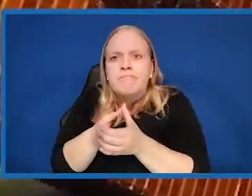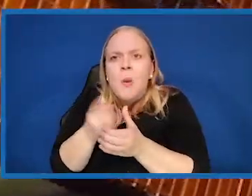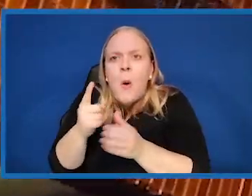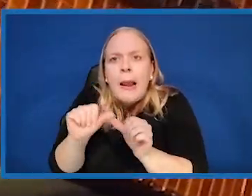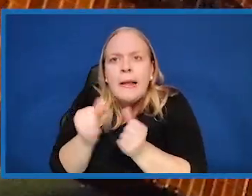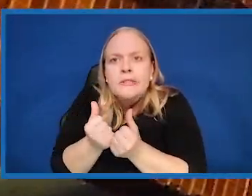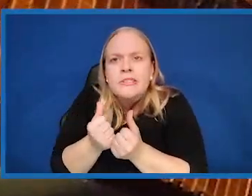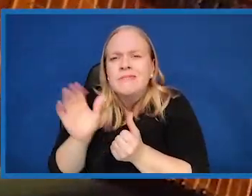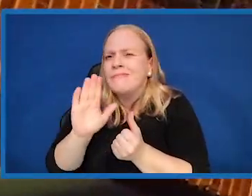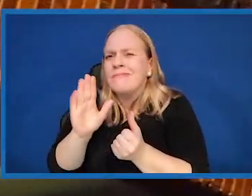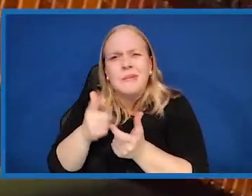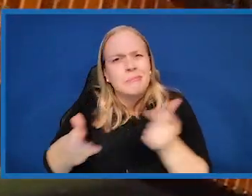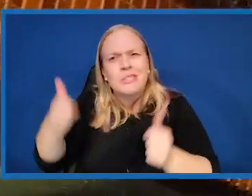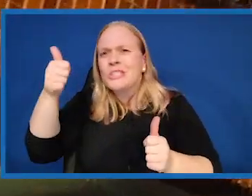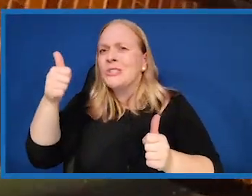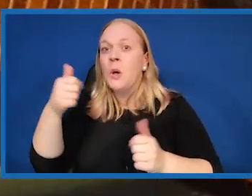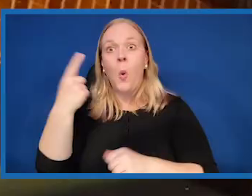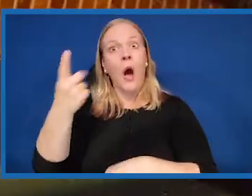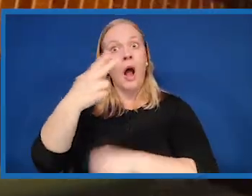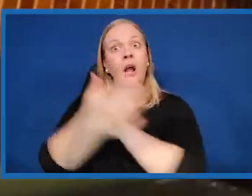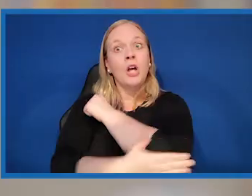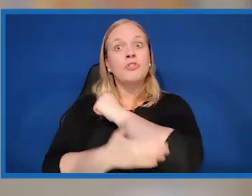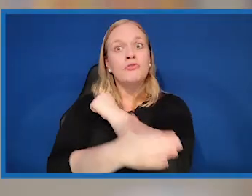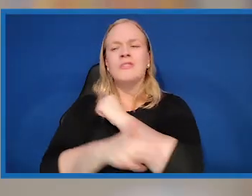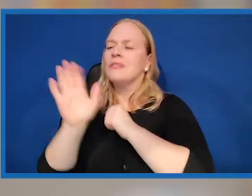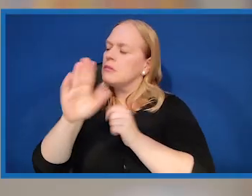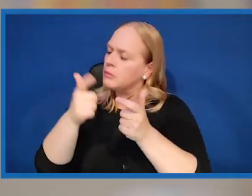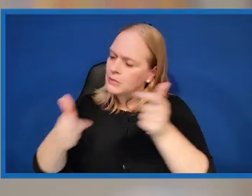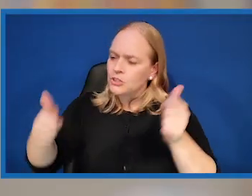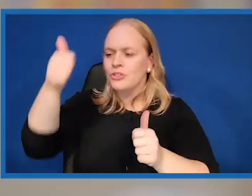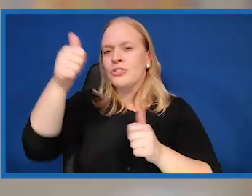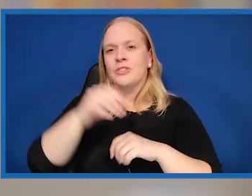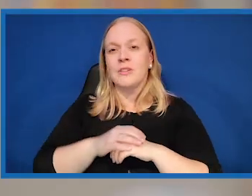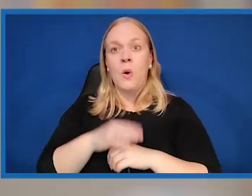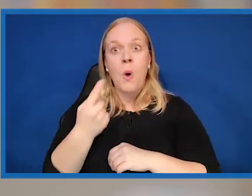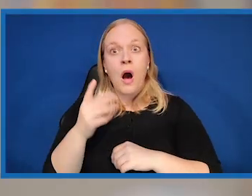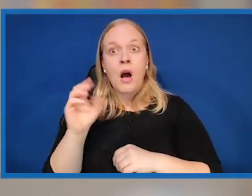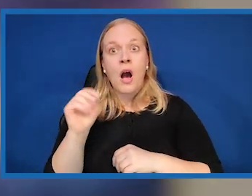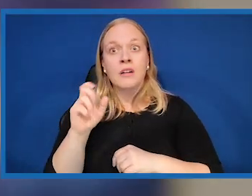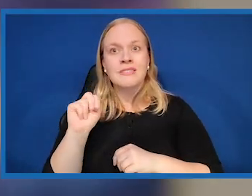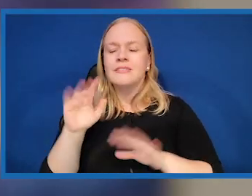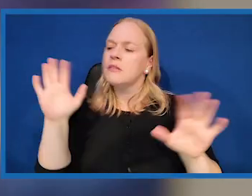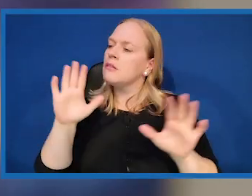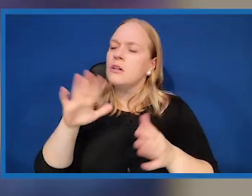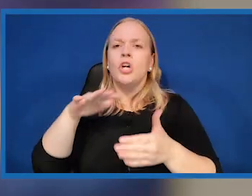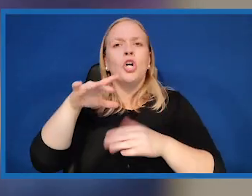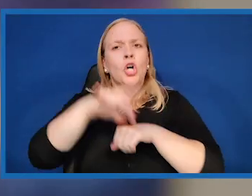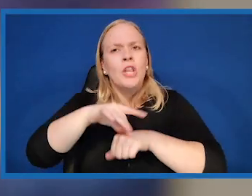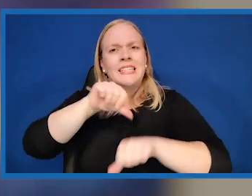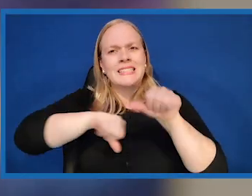ANY SINGLE NATION, IT'S BIGGER THAN ANY SINGLE CONTINENT. AND I SURELY HOPE,